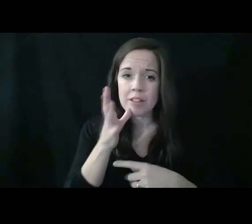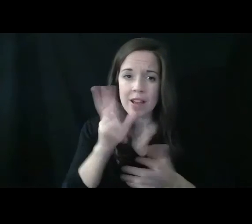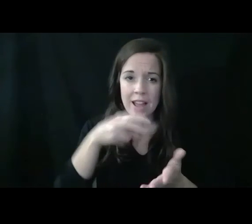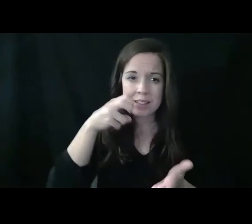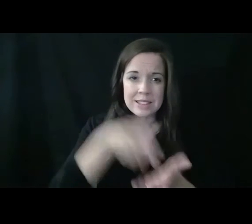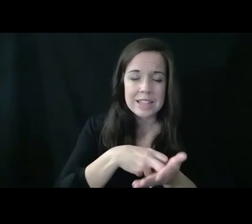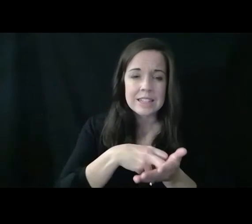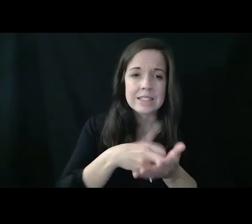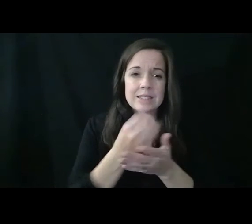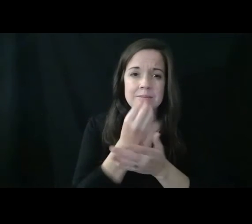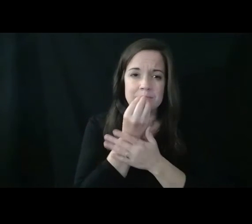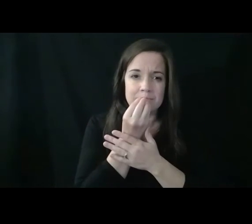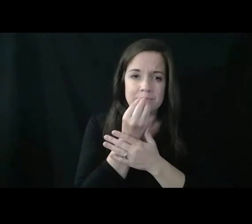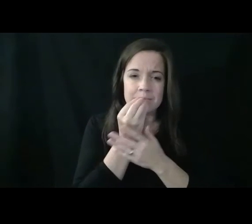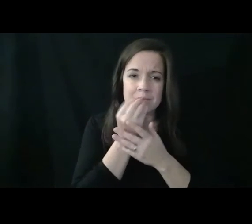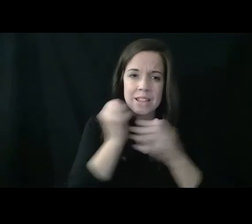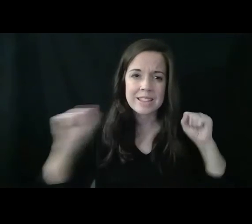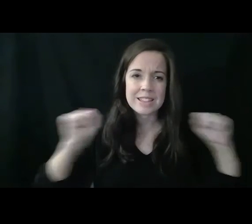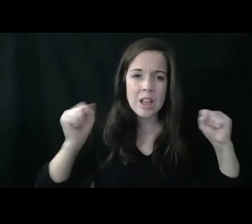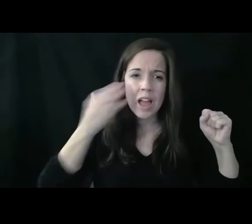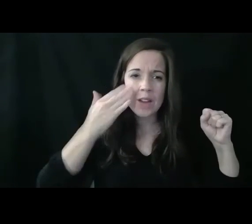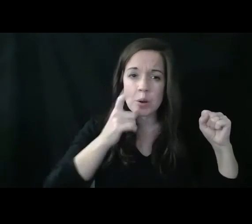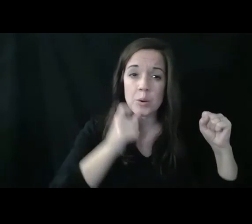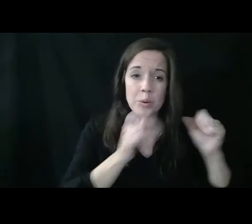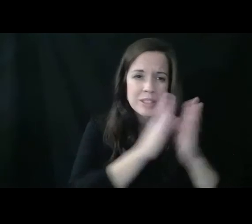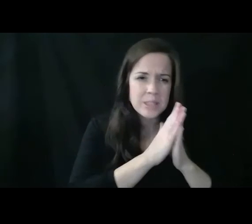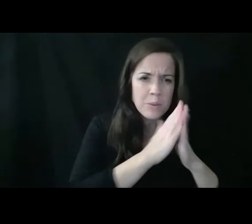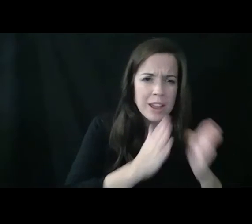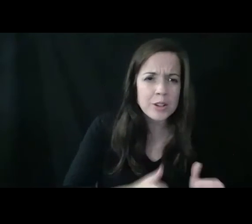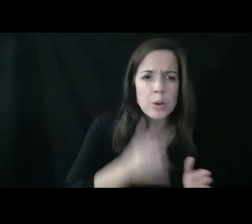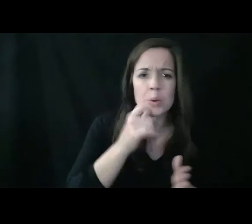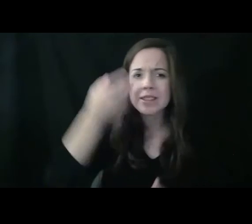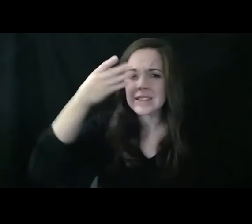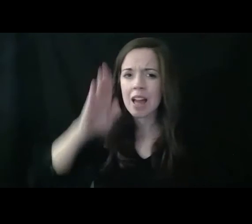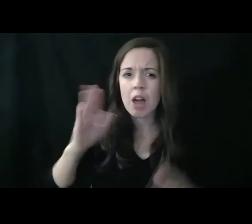but I don’t know who is the prayer and who is the god. What am I supposed to promise?